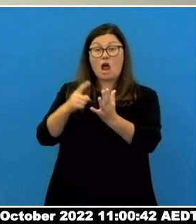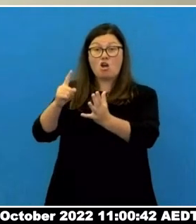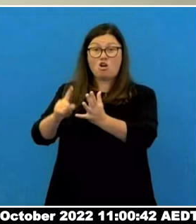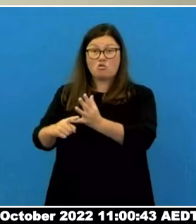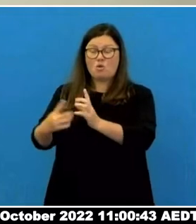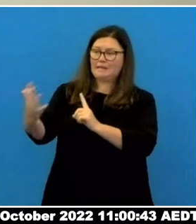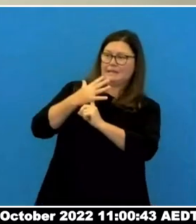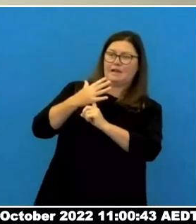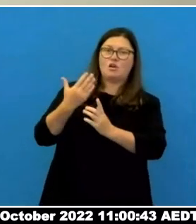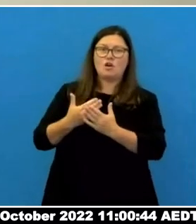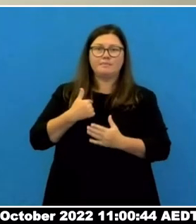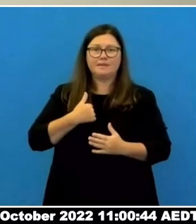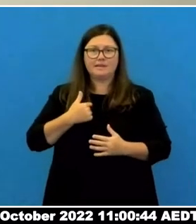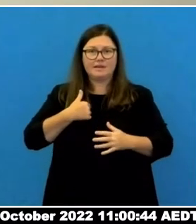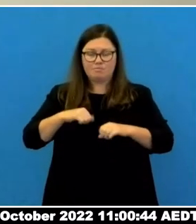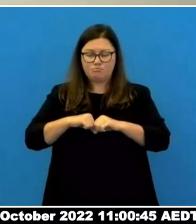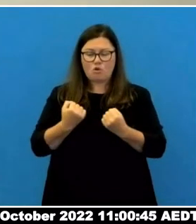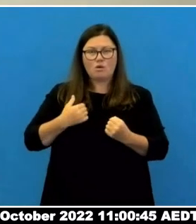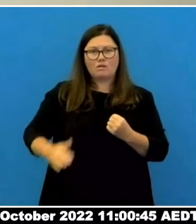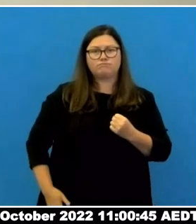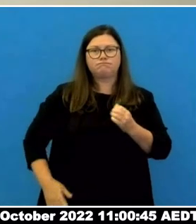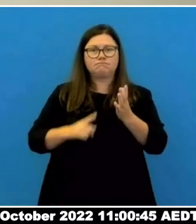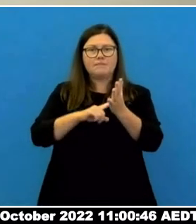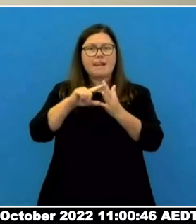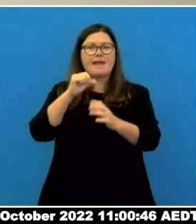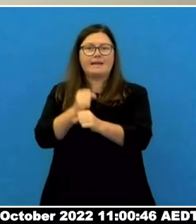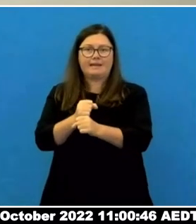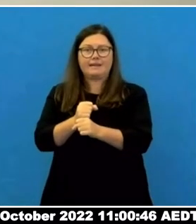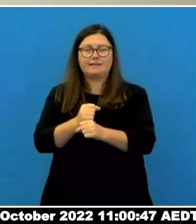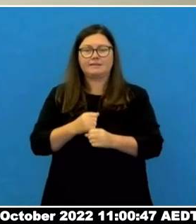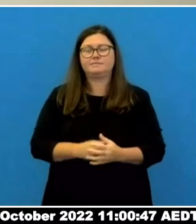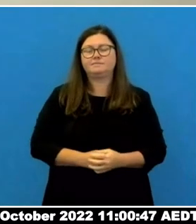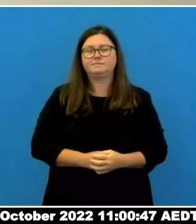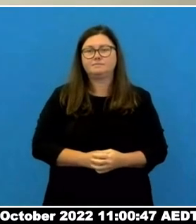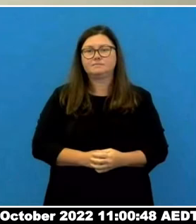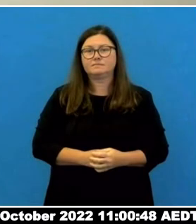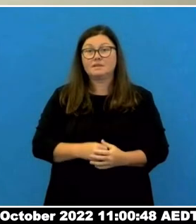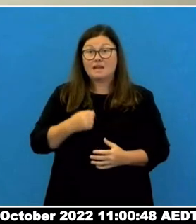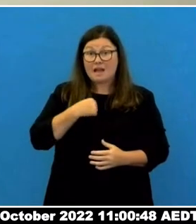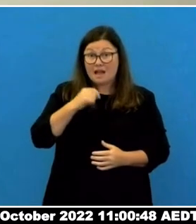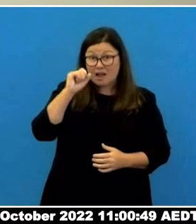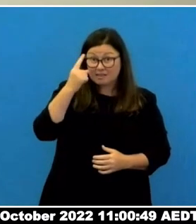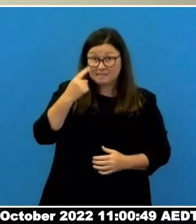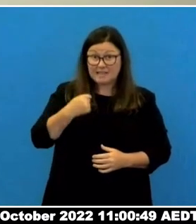I understand that I was on the last Medevac flight out of Nauru."